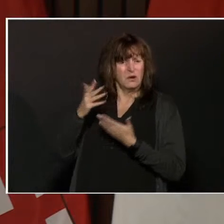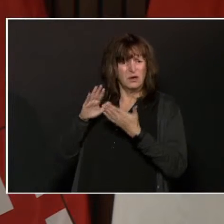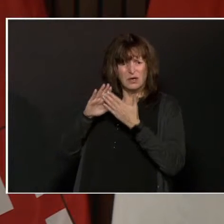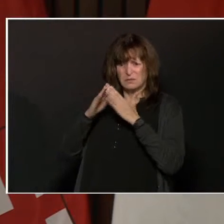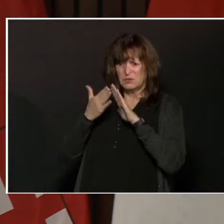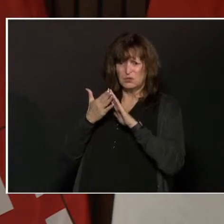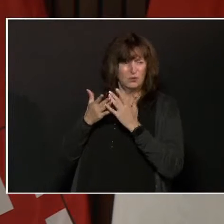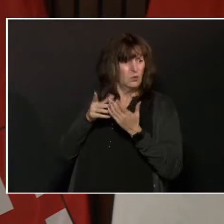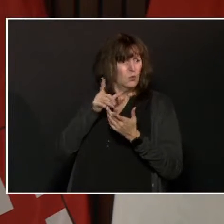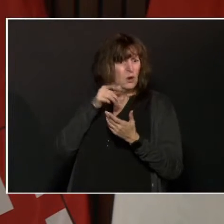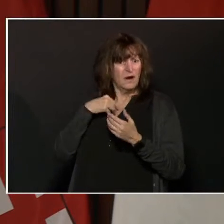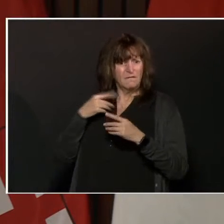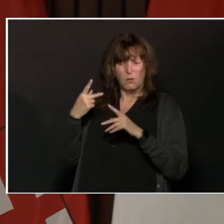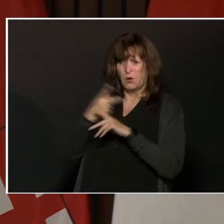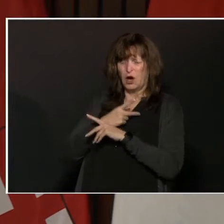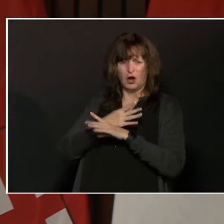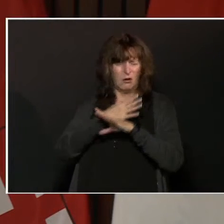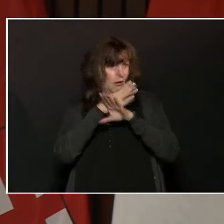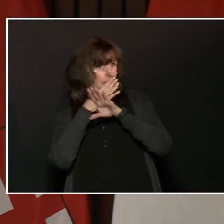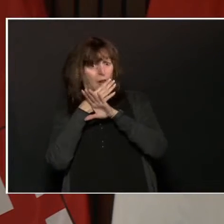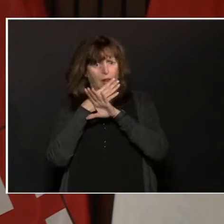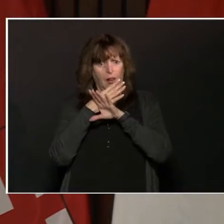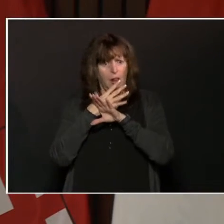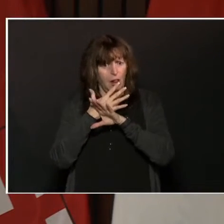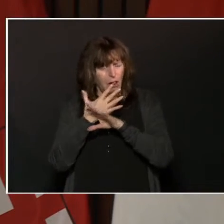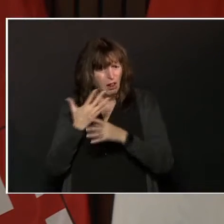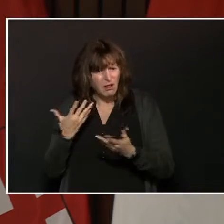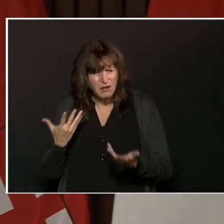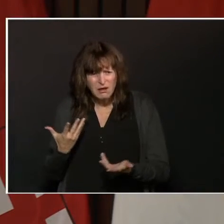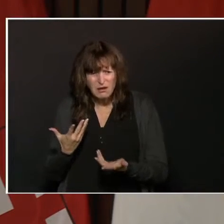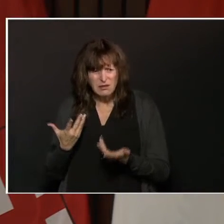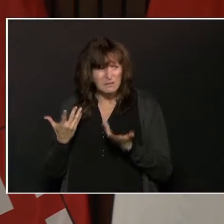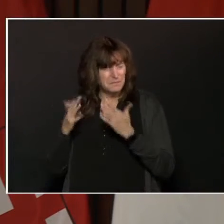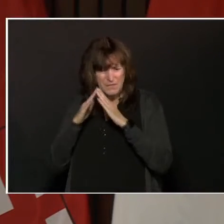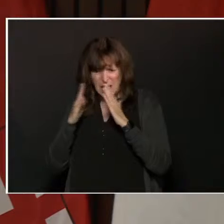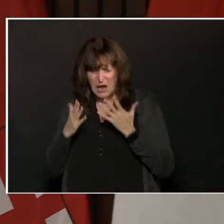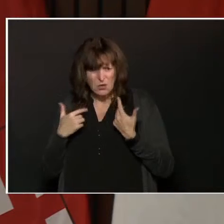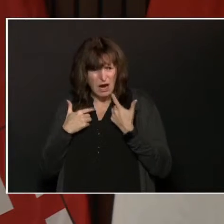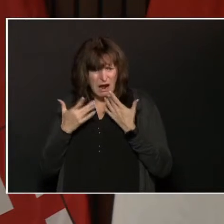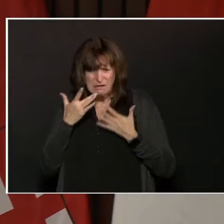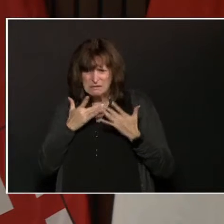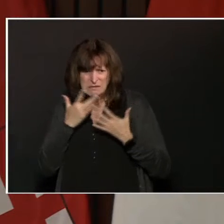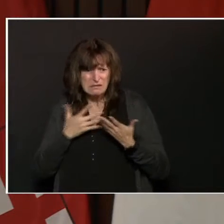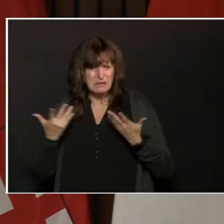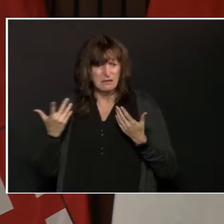STRONG GO TO LOURDES HIGH MOUNTAIN MULTIGENERATIONAL MOUNTAIN MULTI-GENERATIONAL HOUSE MOUNTAIN MULTIGENERATIONAL HOW IS STRONG GO TO LOURDES HIGH MOUNTAIN MOUNTAIN MULTI-GENERATIONAL HOUSING